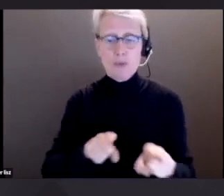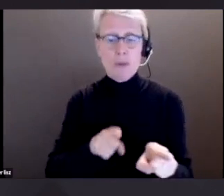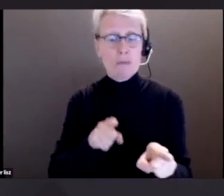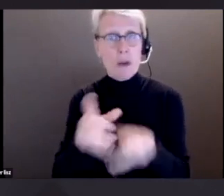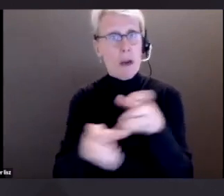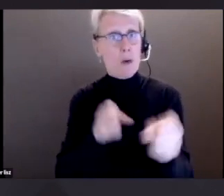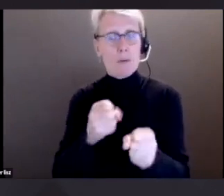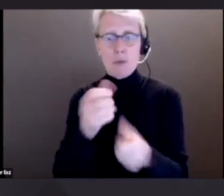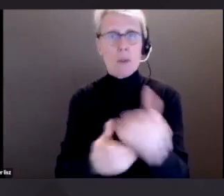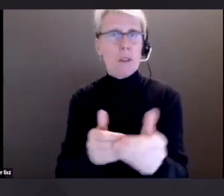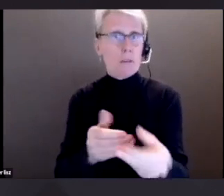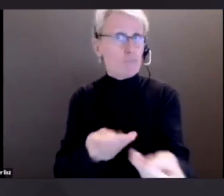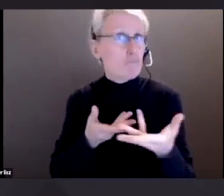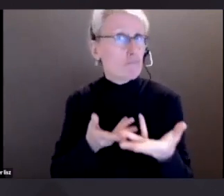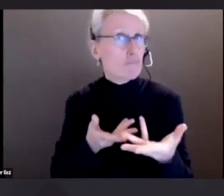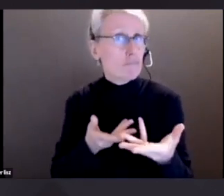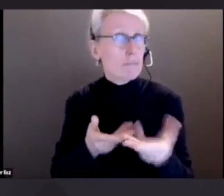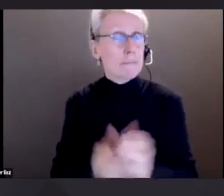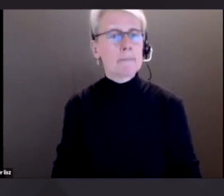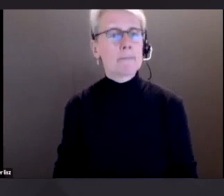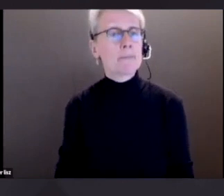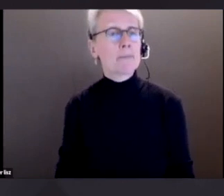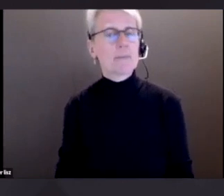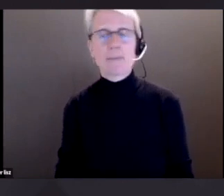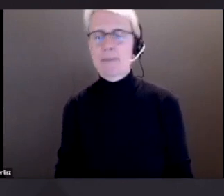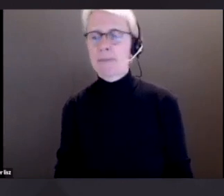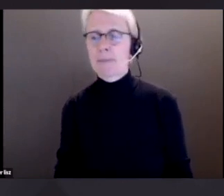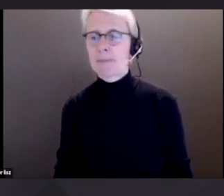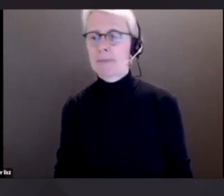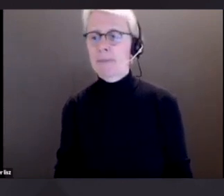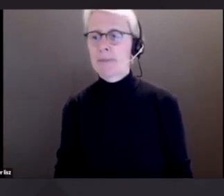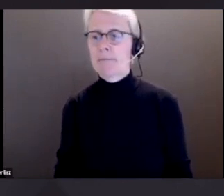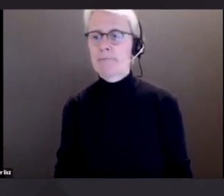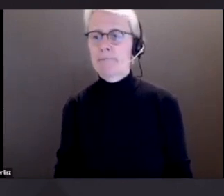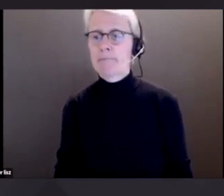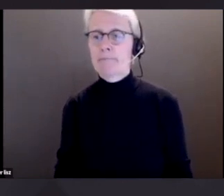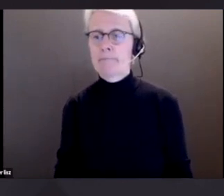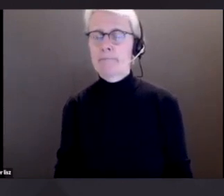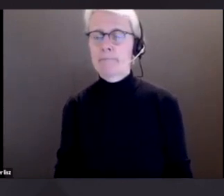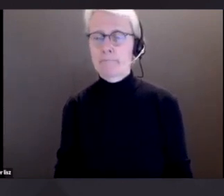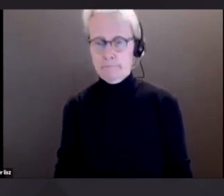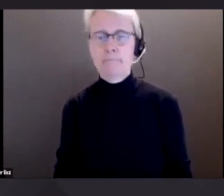It's important to reflect on your commitment to inclusion and personalize your hiring statement to be authentic